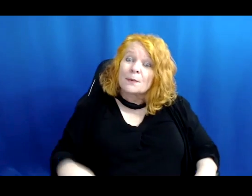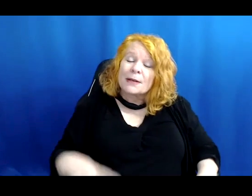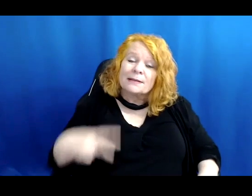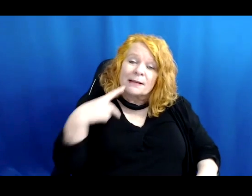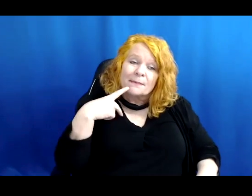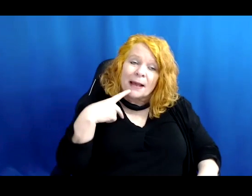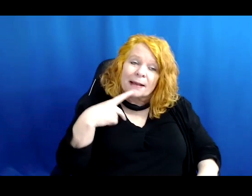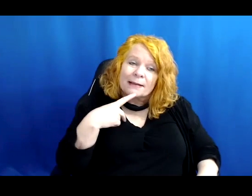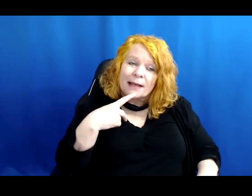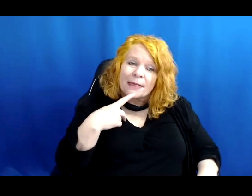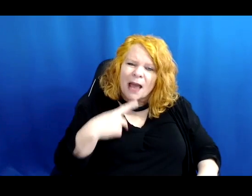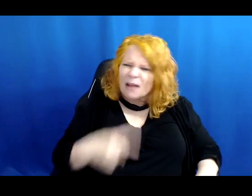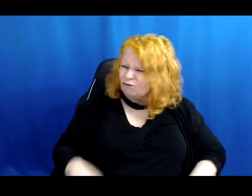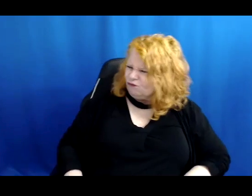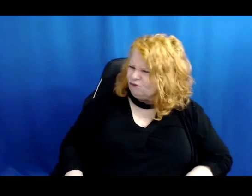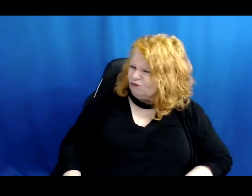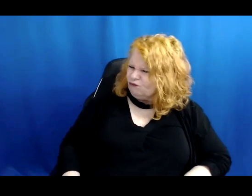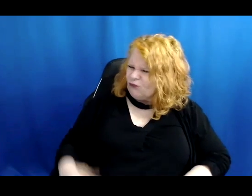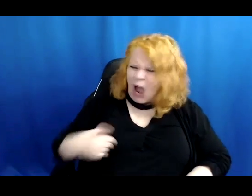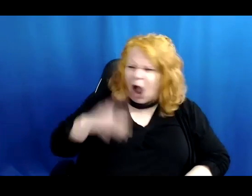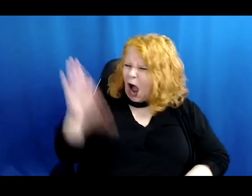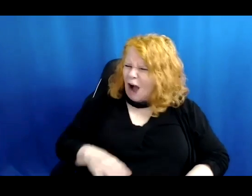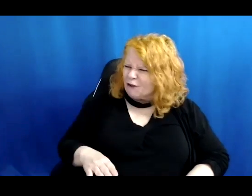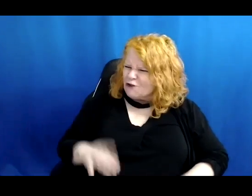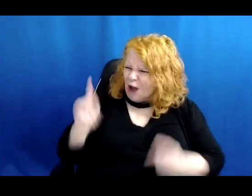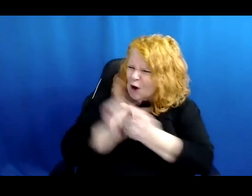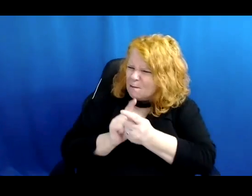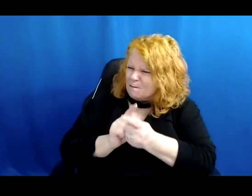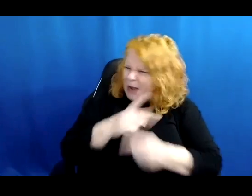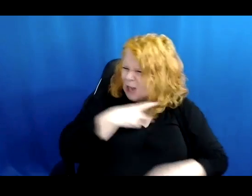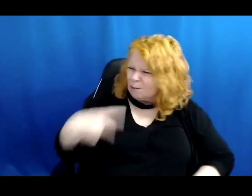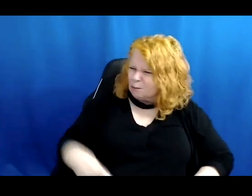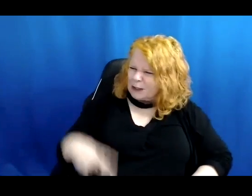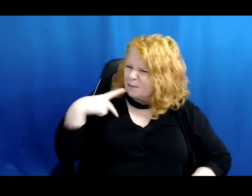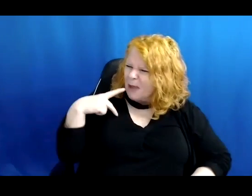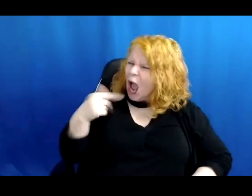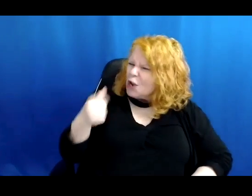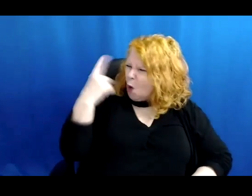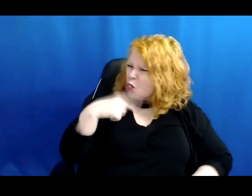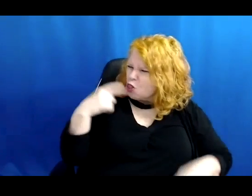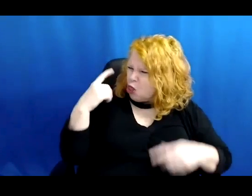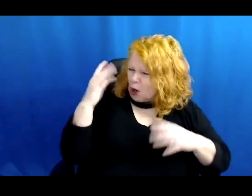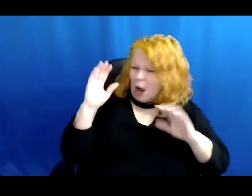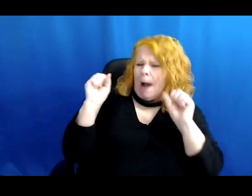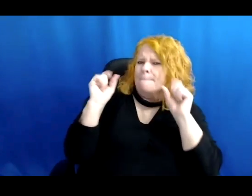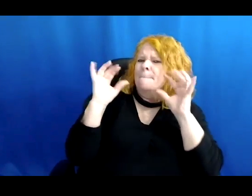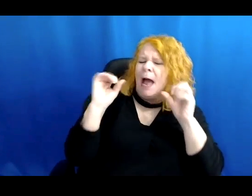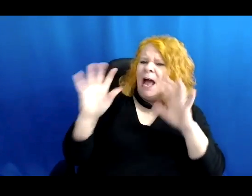"No! I have never met a Princess Peggy! “You look amazing, so sparkly and glittery,